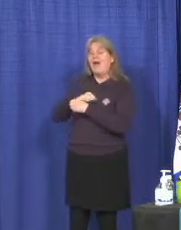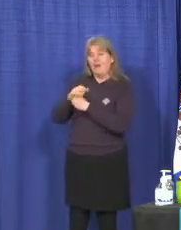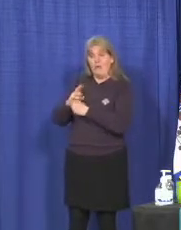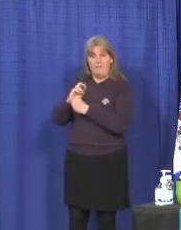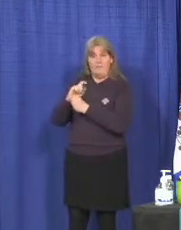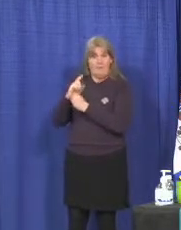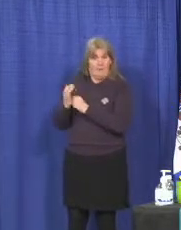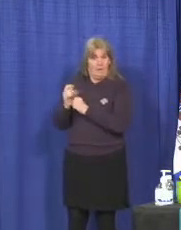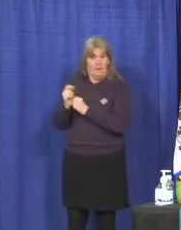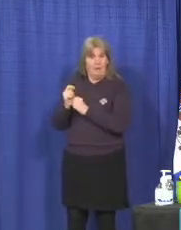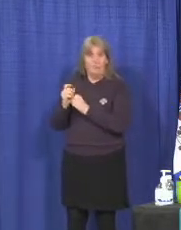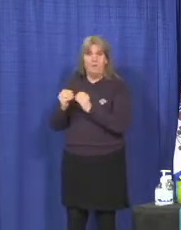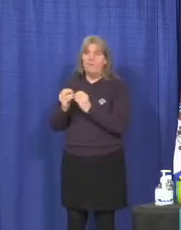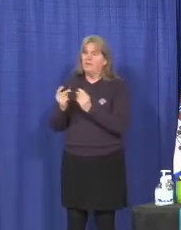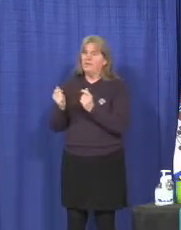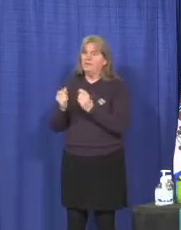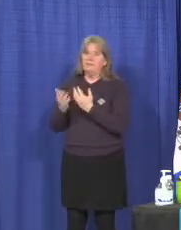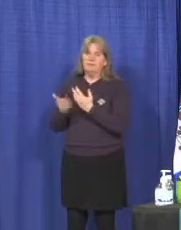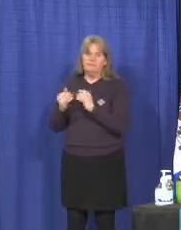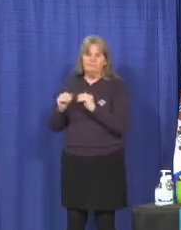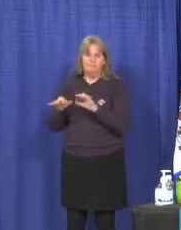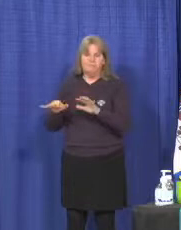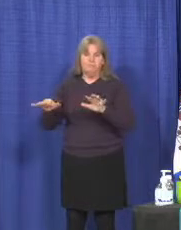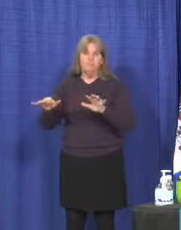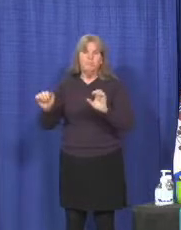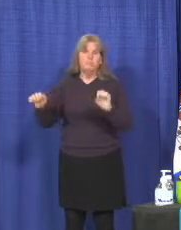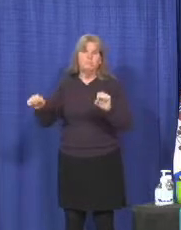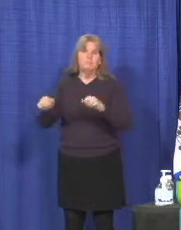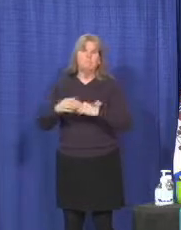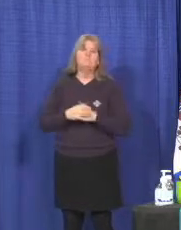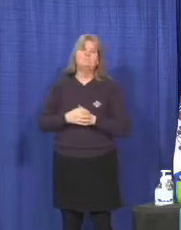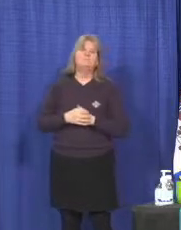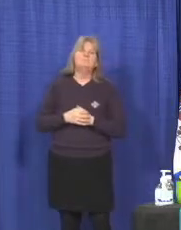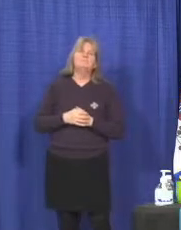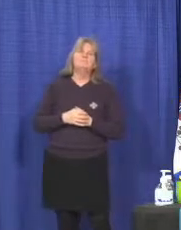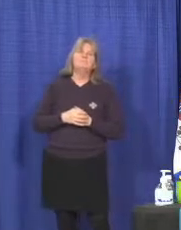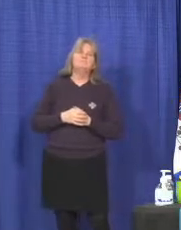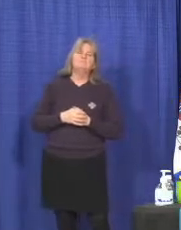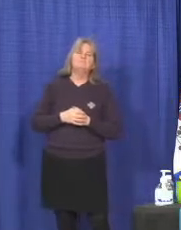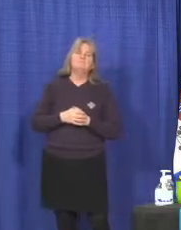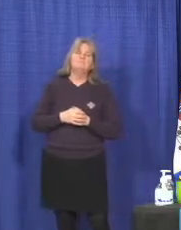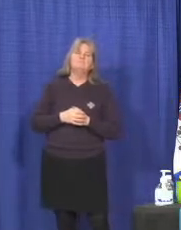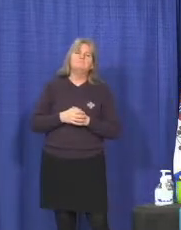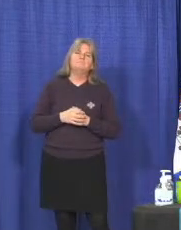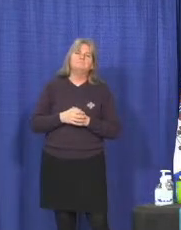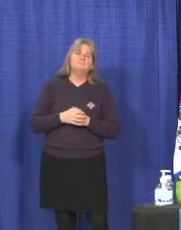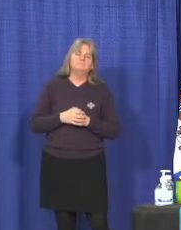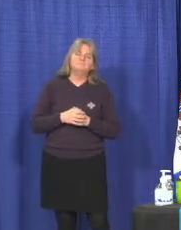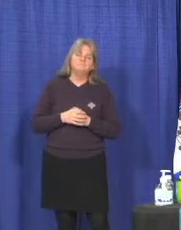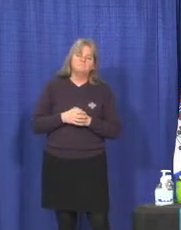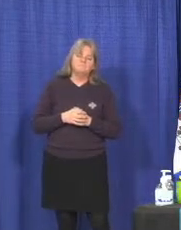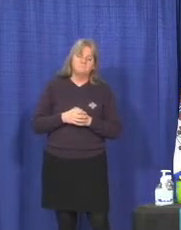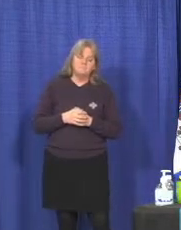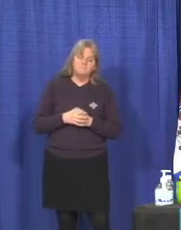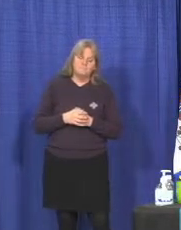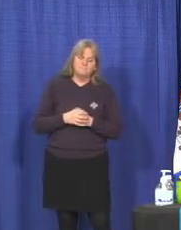transmissive ability.